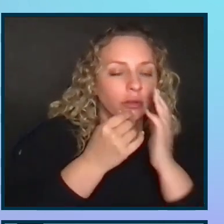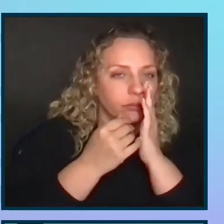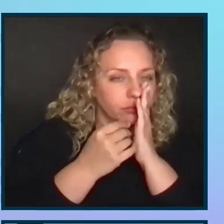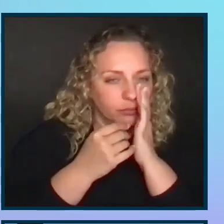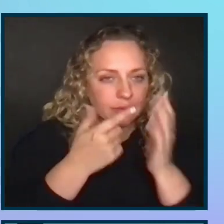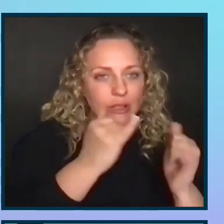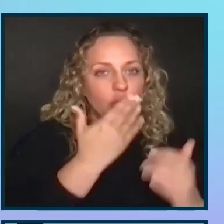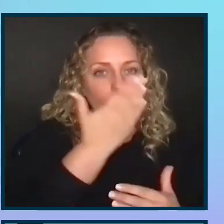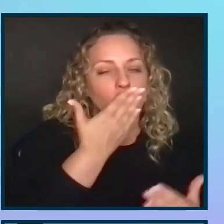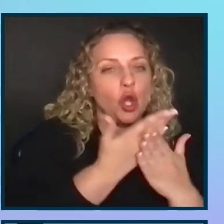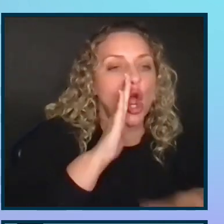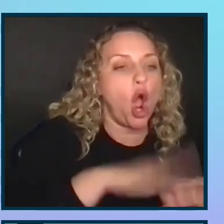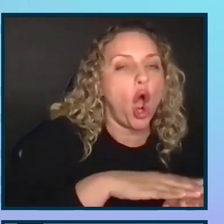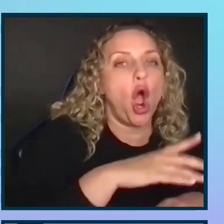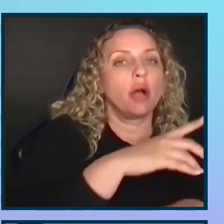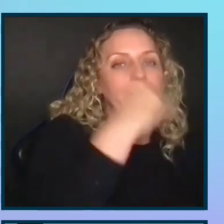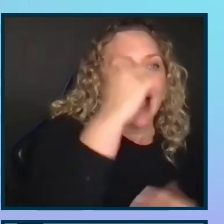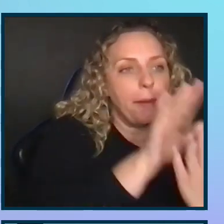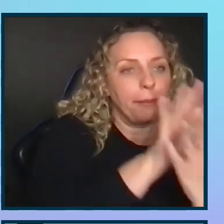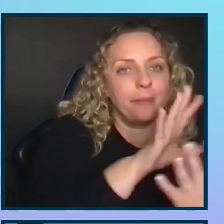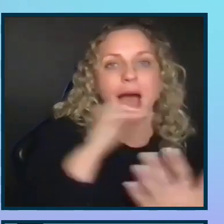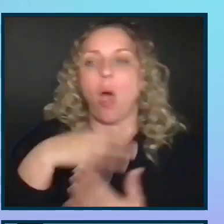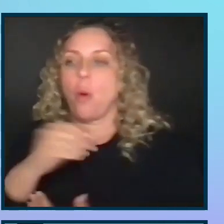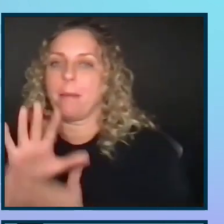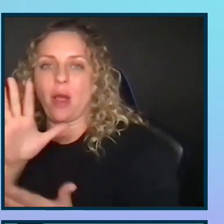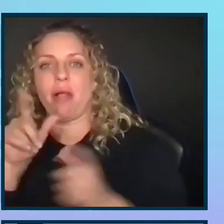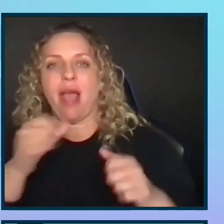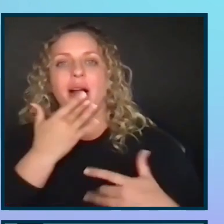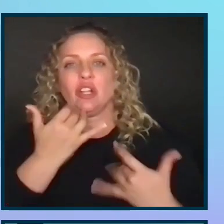and then orienting elements like eyebrow label and better. Again, designers love minimalism.